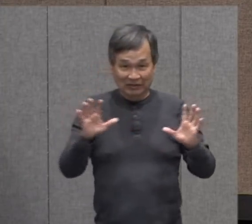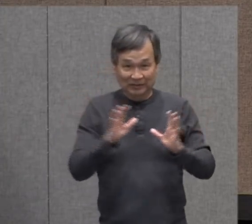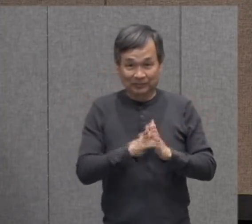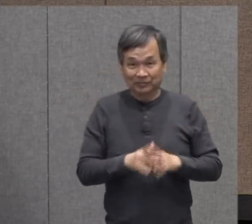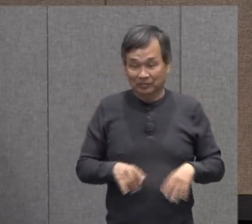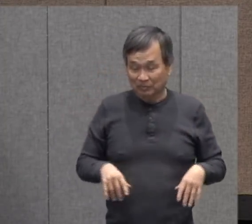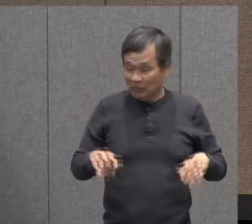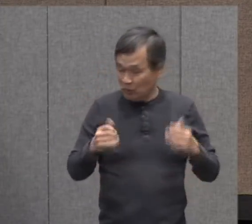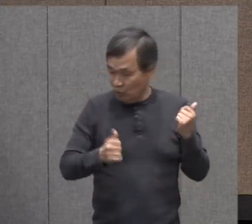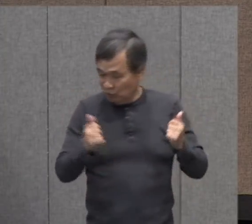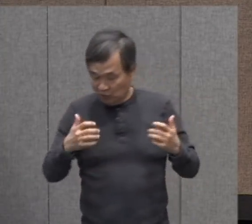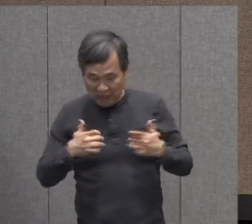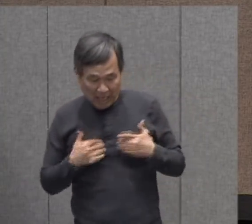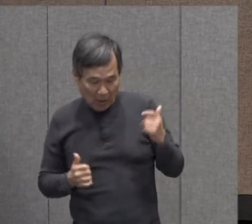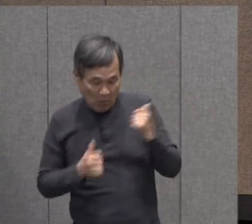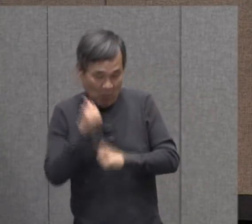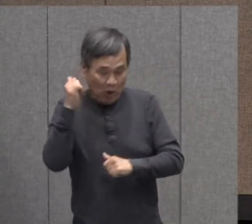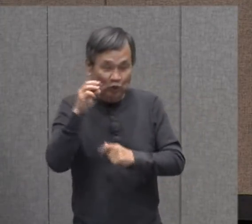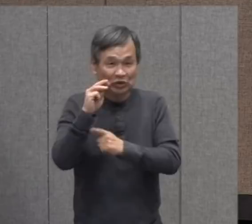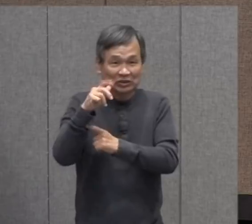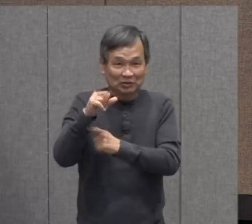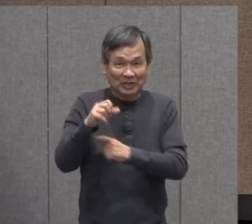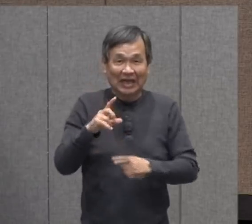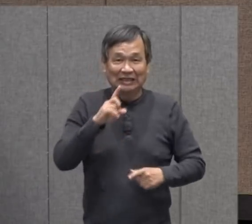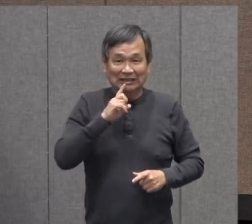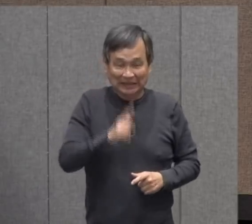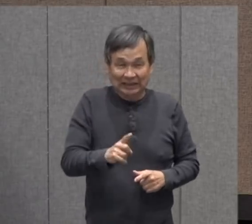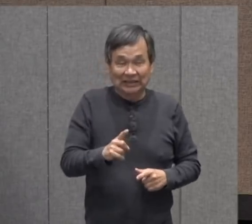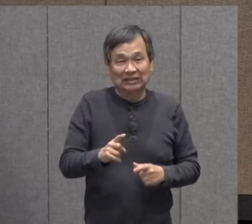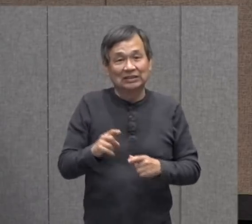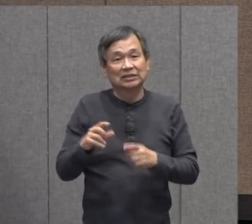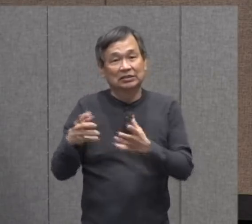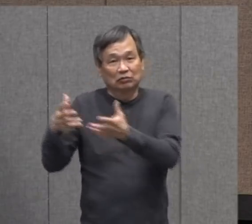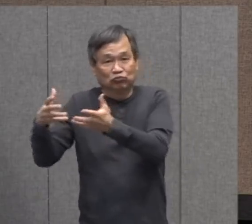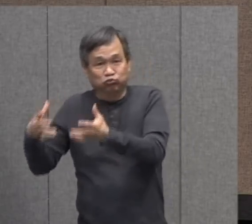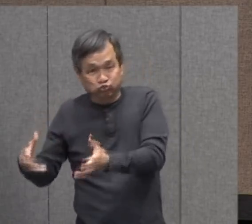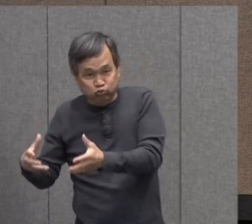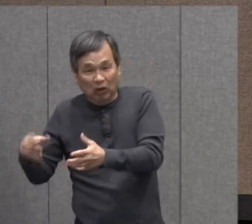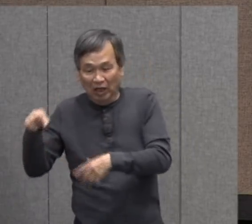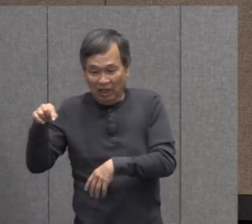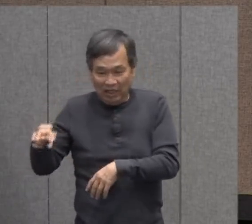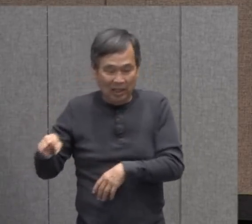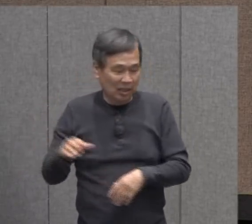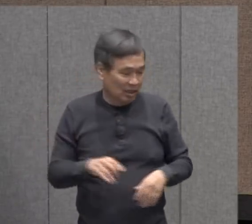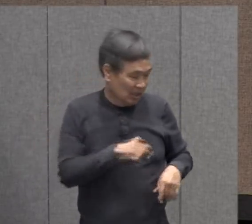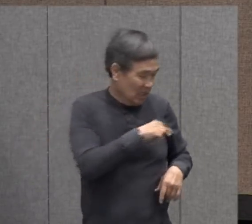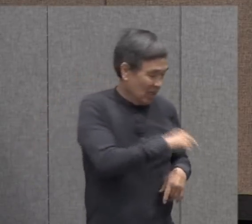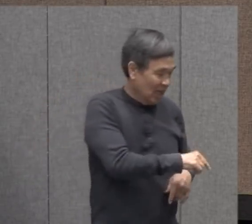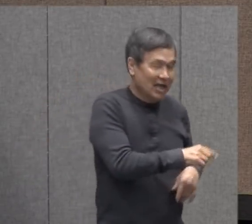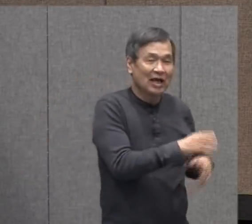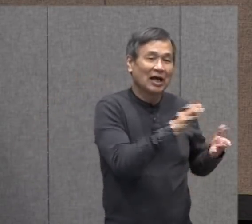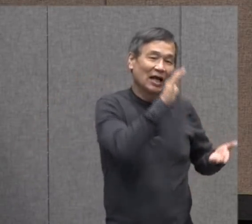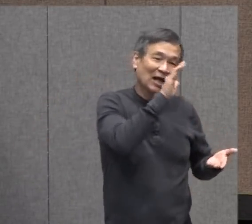One investigation that I want us to think about with the objects I brought will help us to start to understand